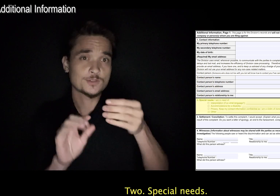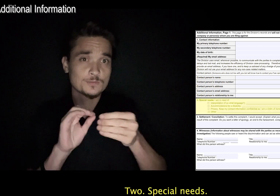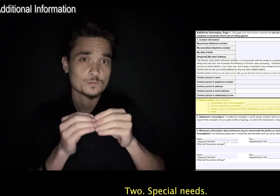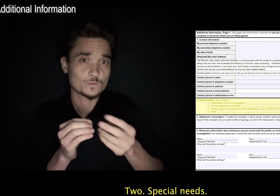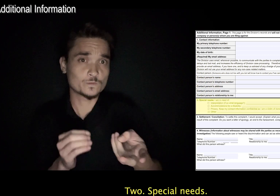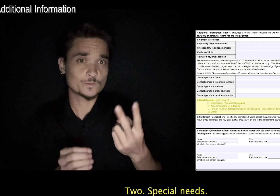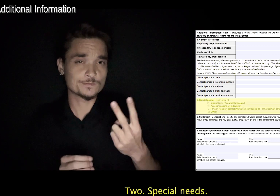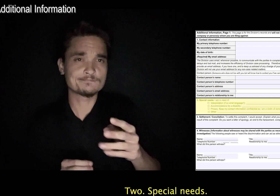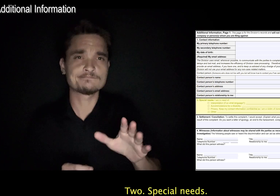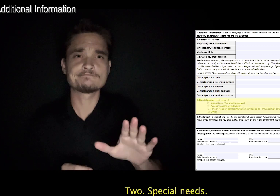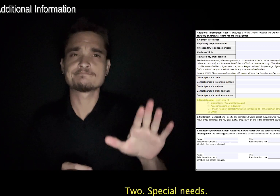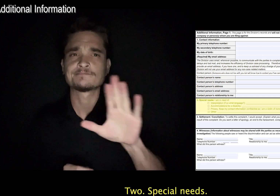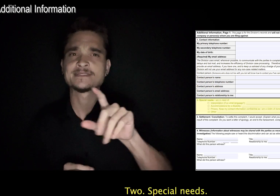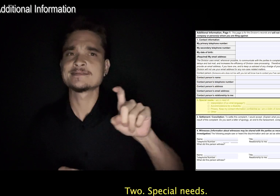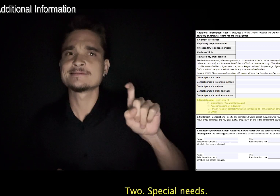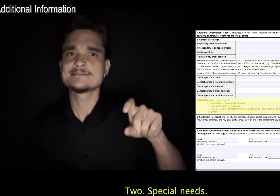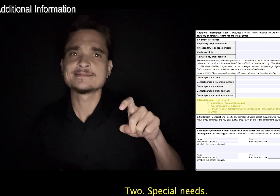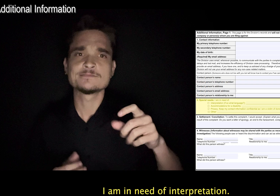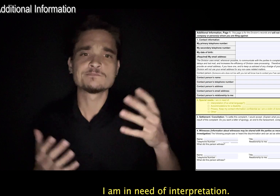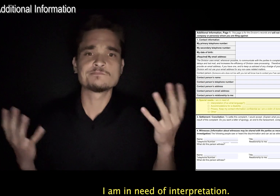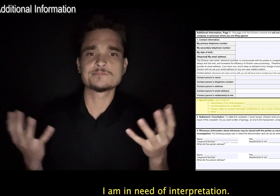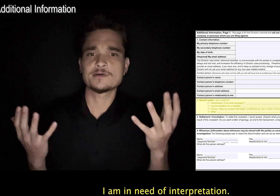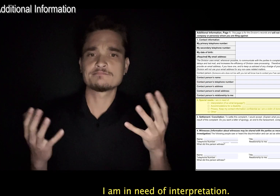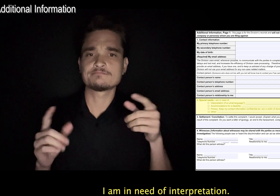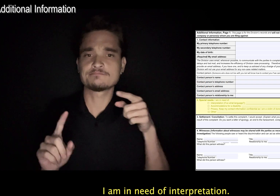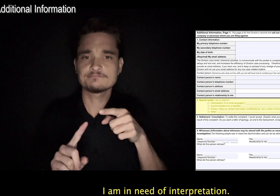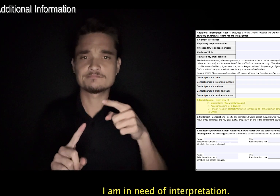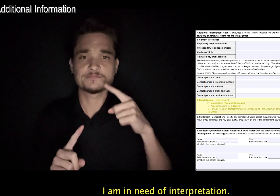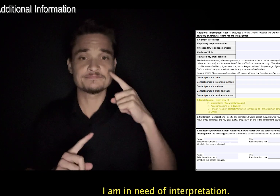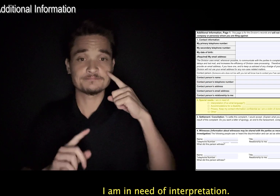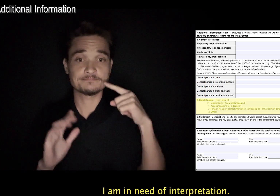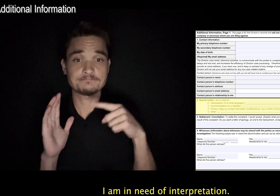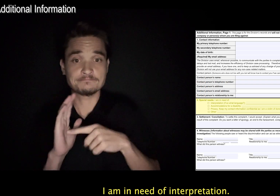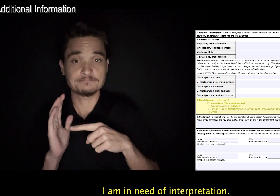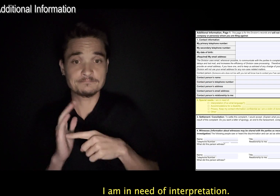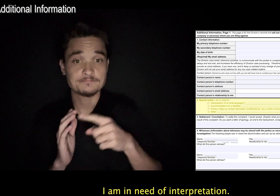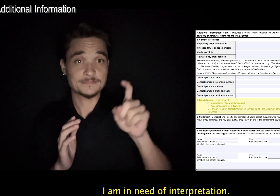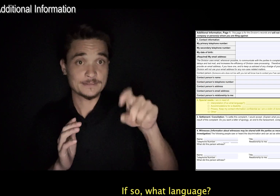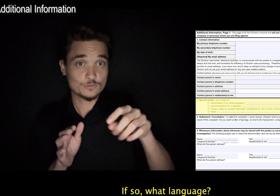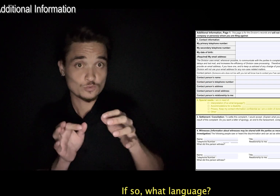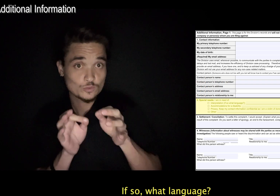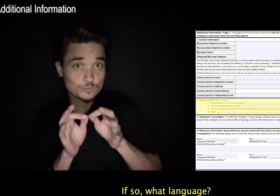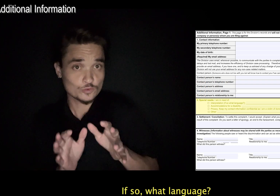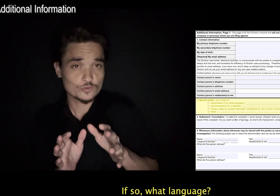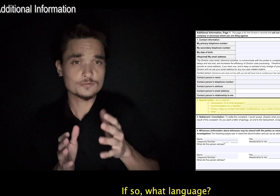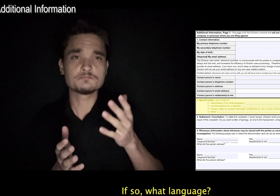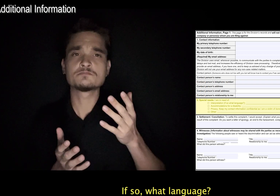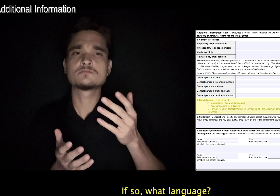Two. Special needs. I am in need of interpretation. If so, what language?